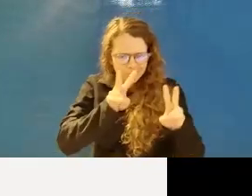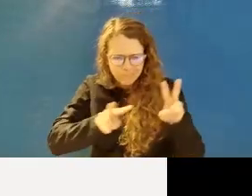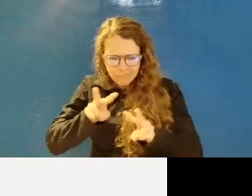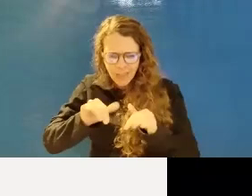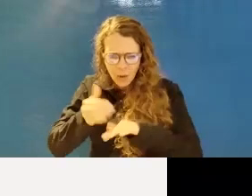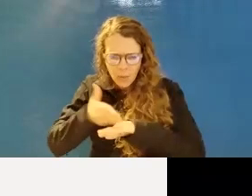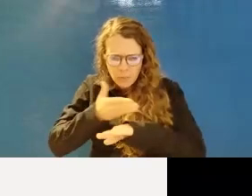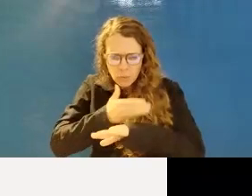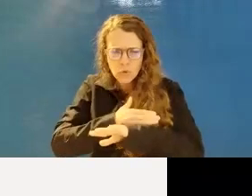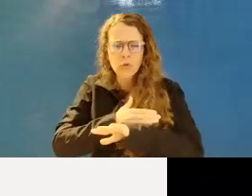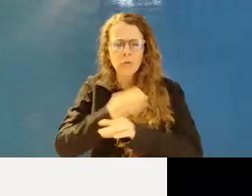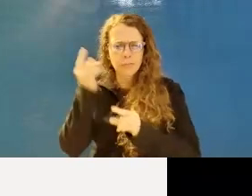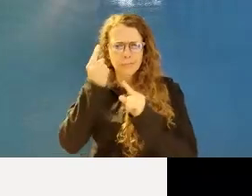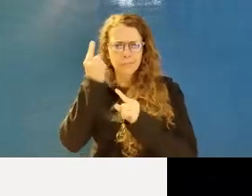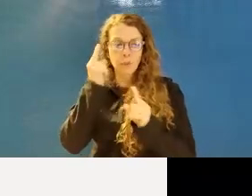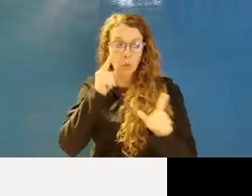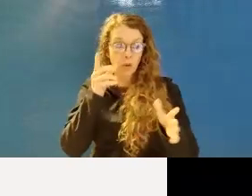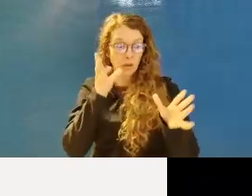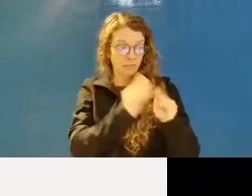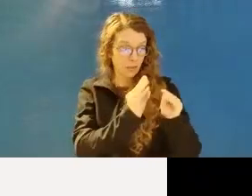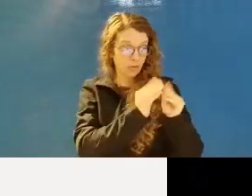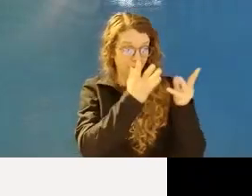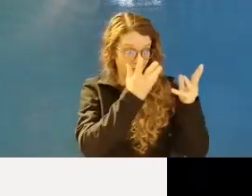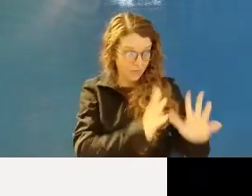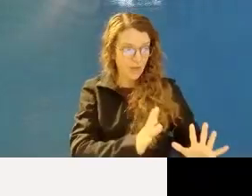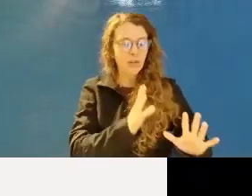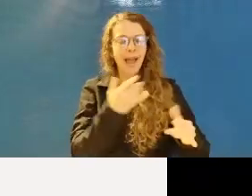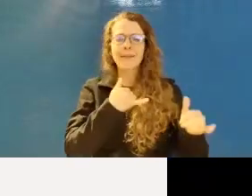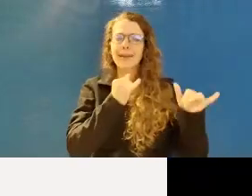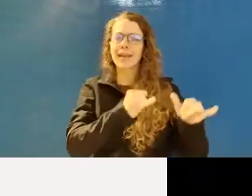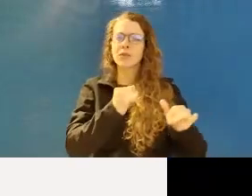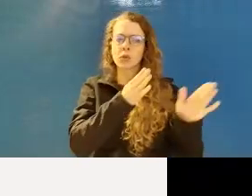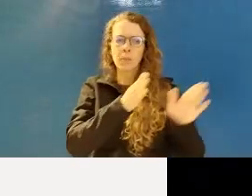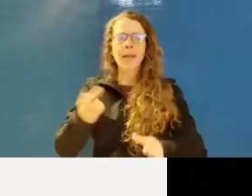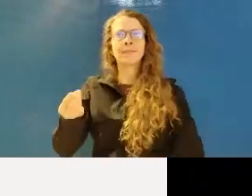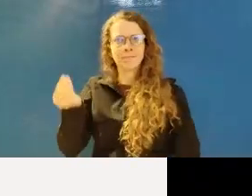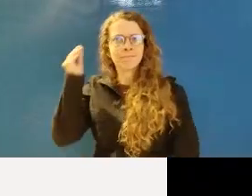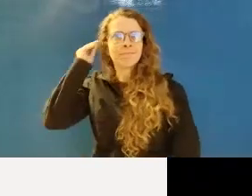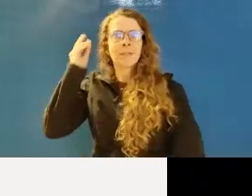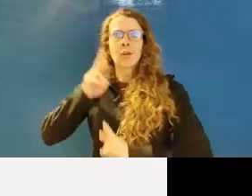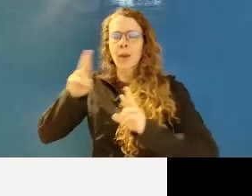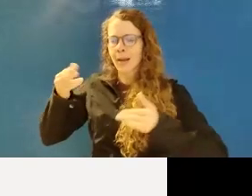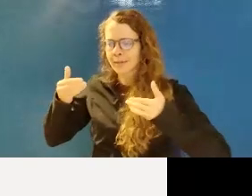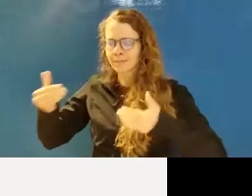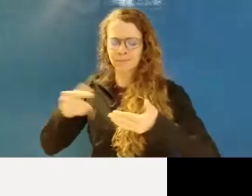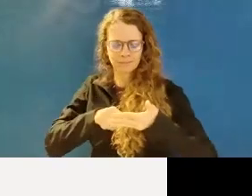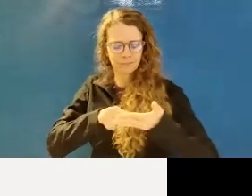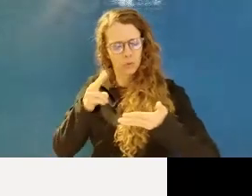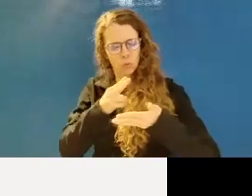And so we'll leave this session with an individualized sort of plan that you can use as you're working on either your summer courses